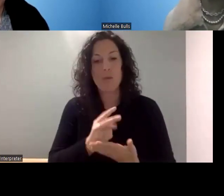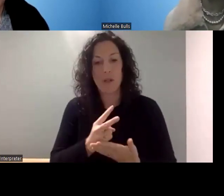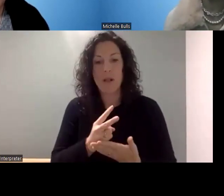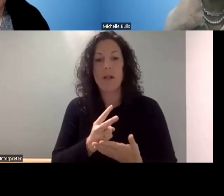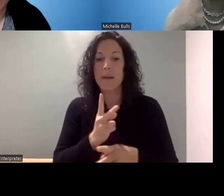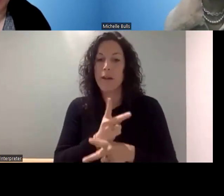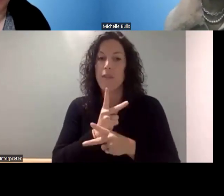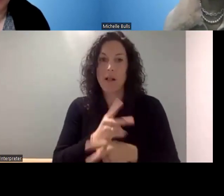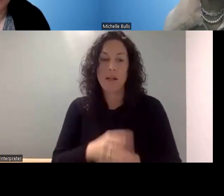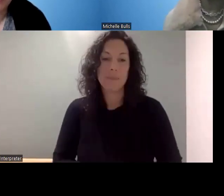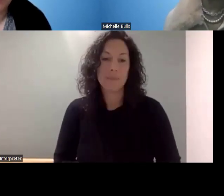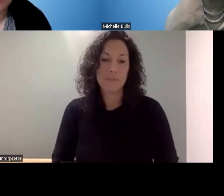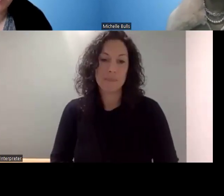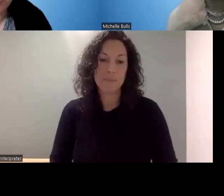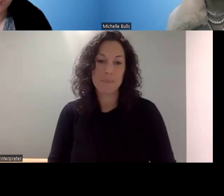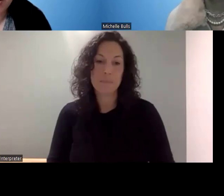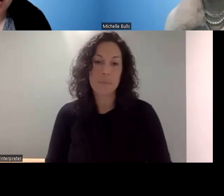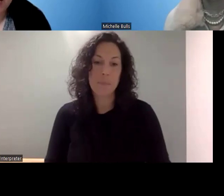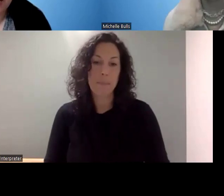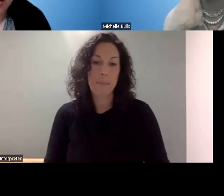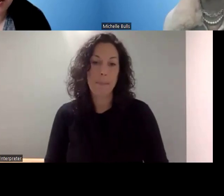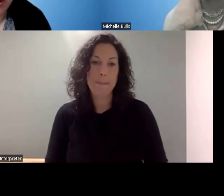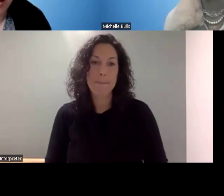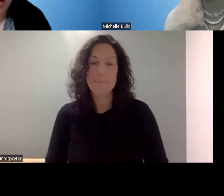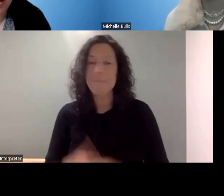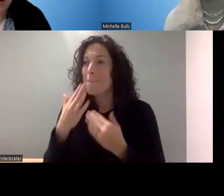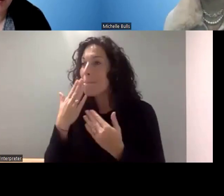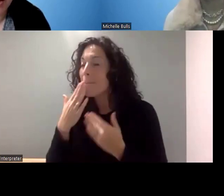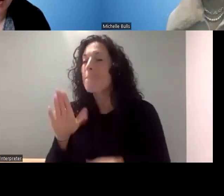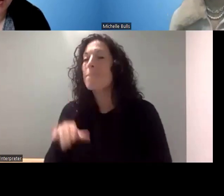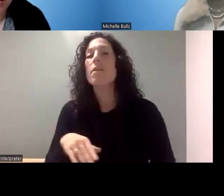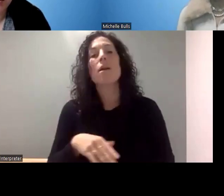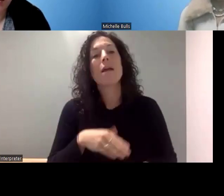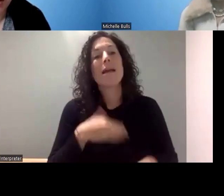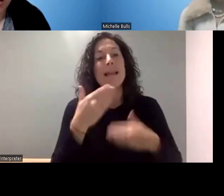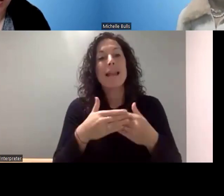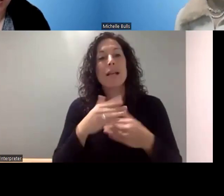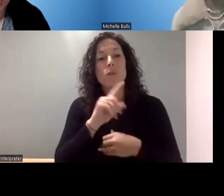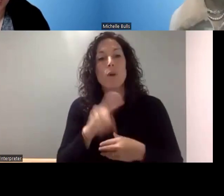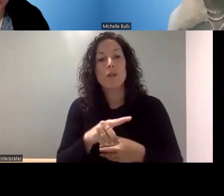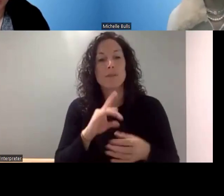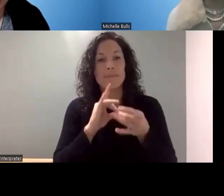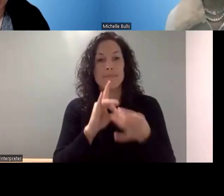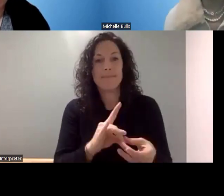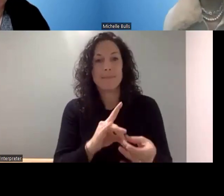Kasima Garst: Great. Thank you. So the next question we have is related to,